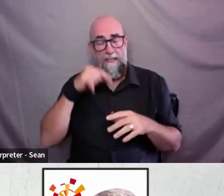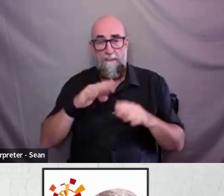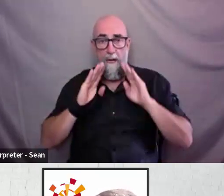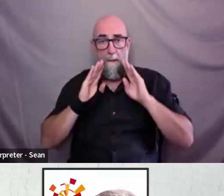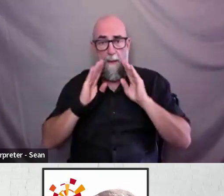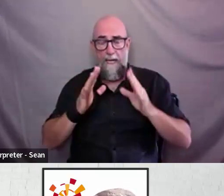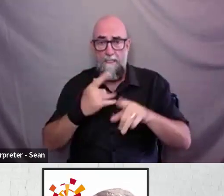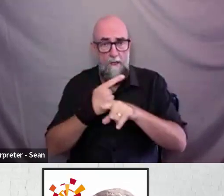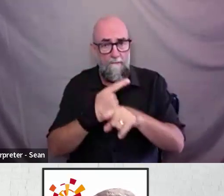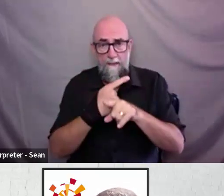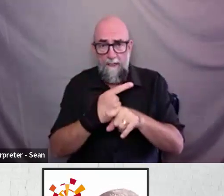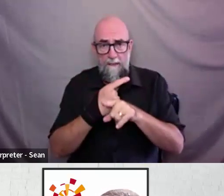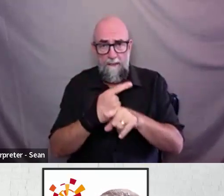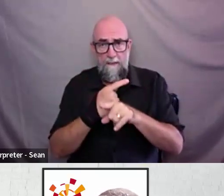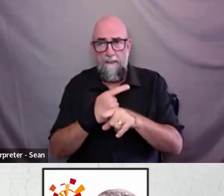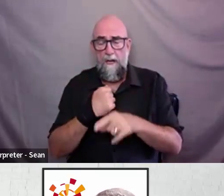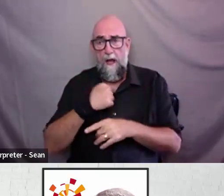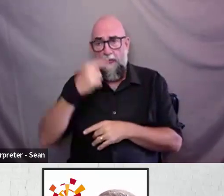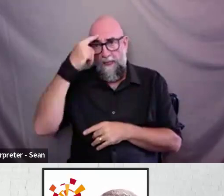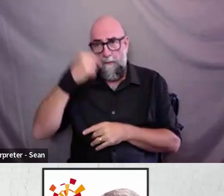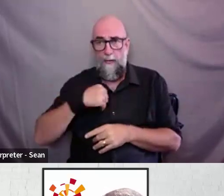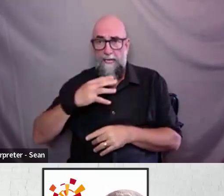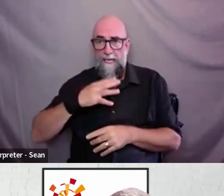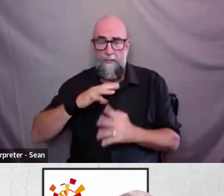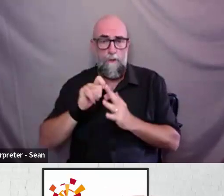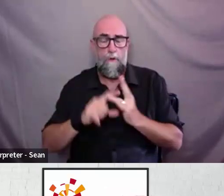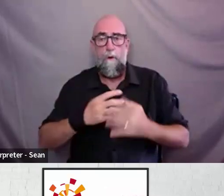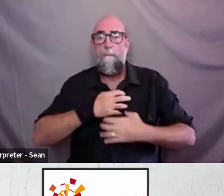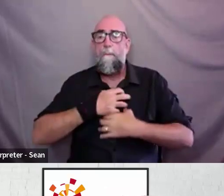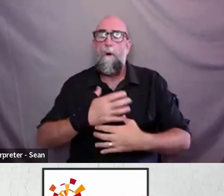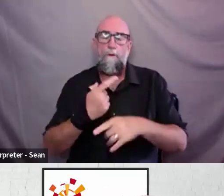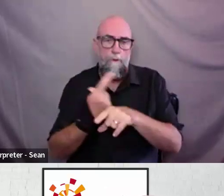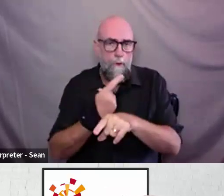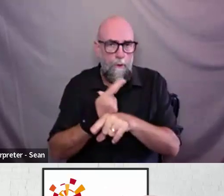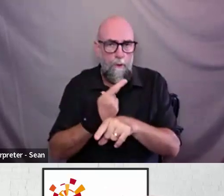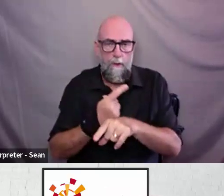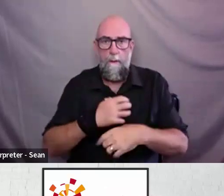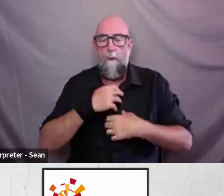have both given us so many practical ideas and so many... So practical